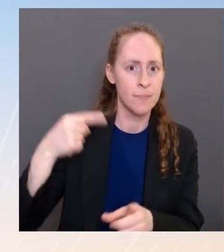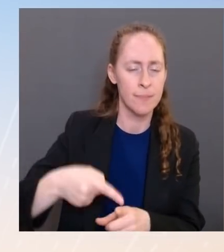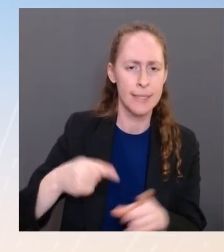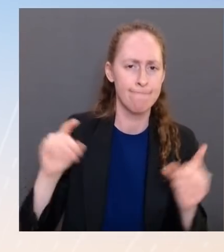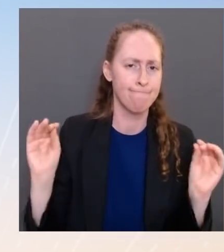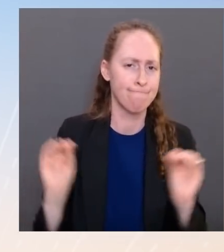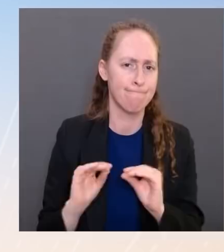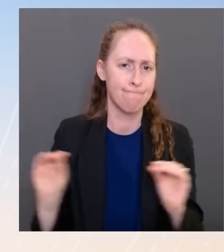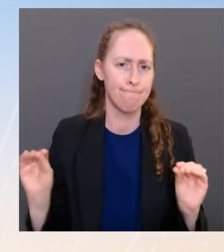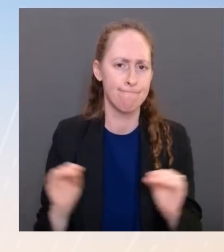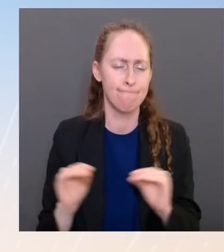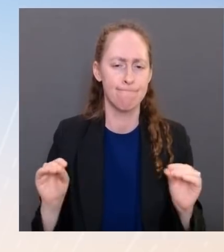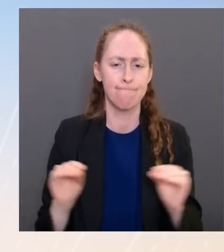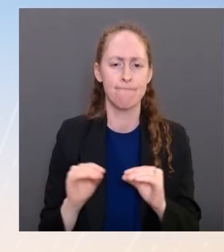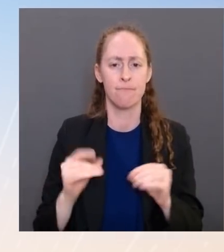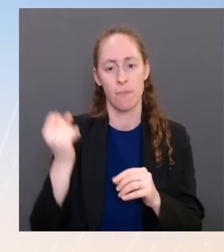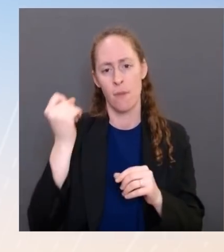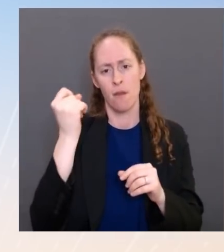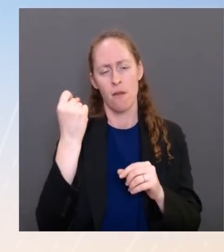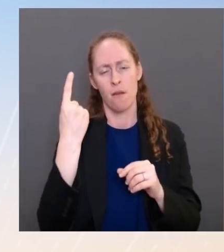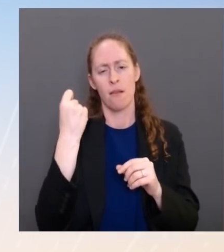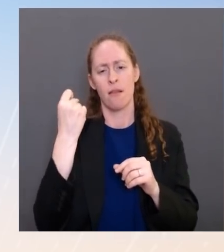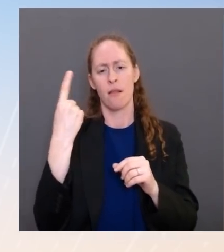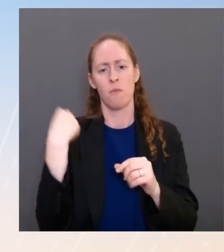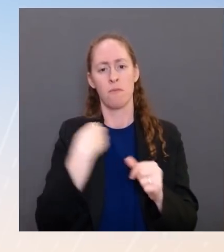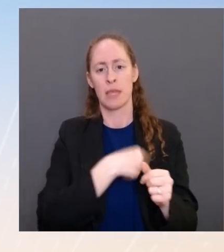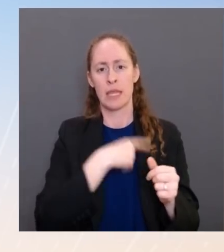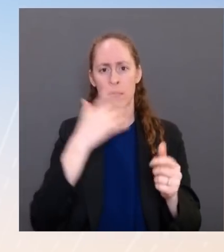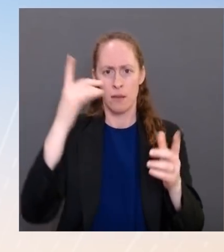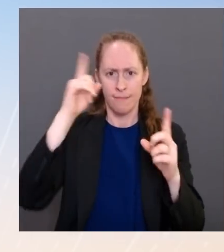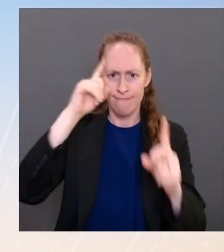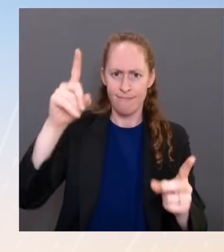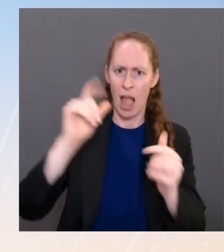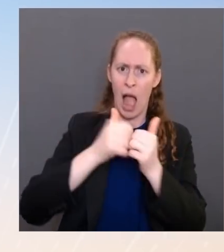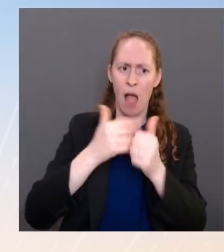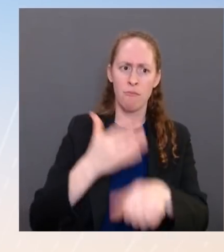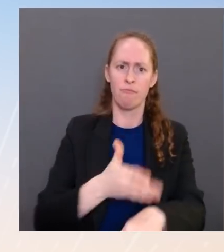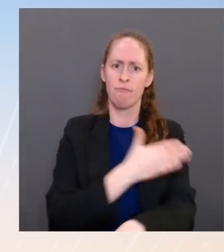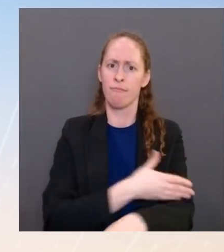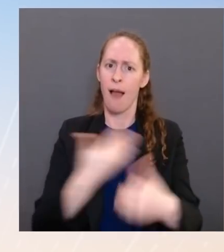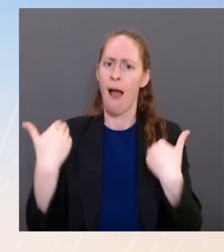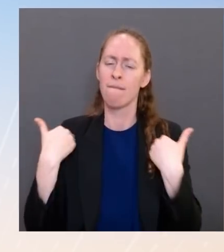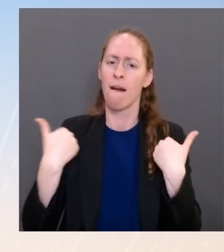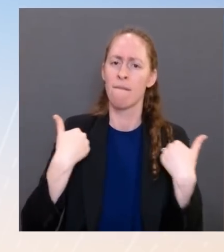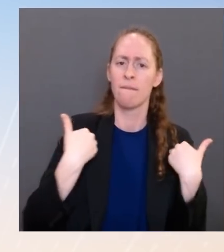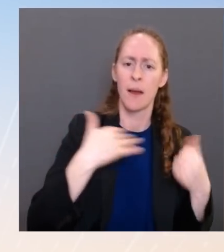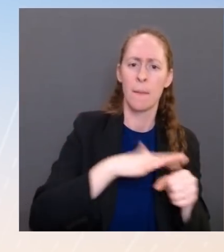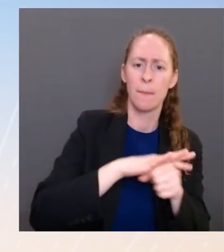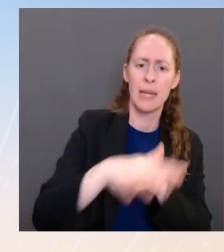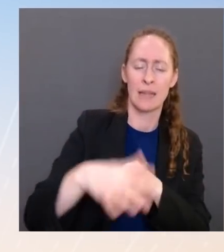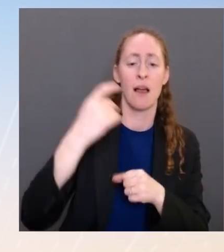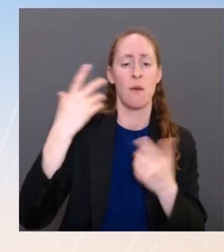is part of the President's longer-term plan to address these increasing costs over the long term. Go ahead.